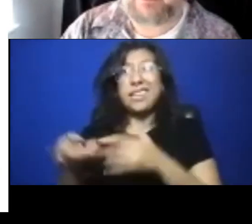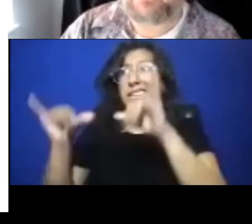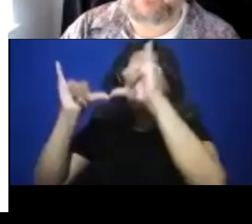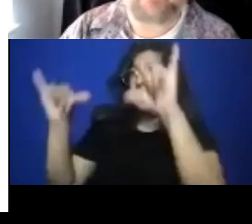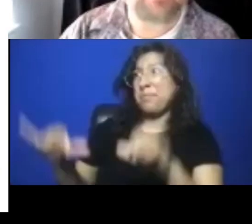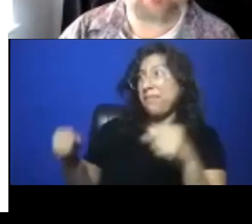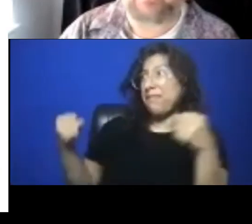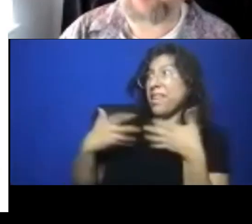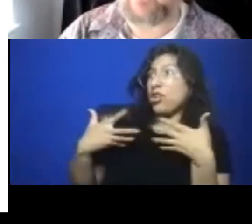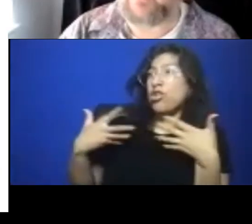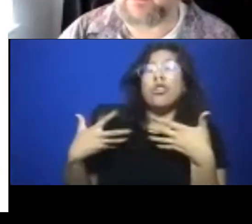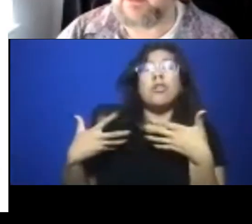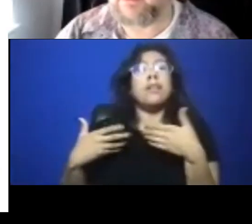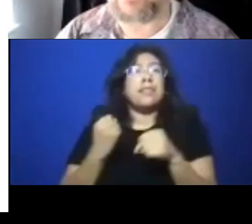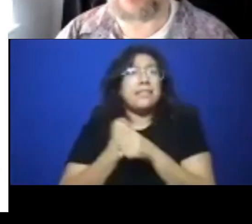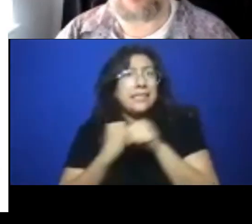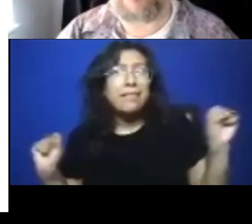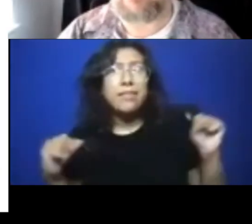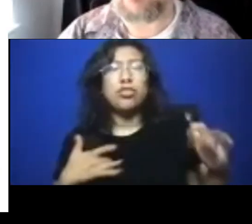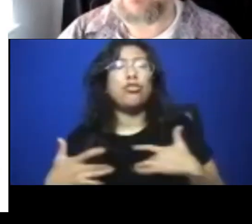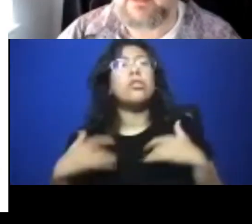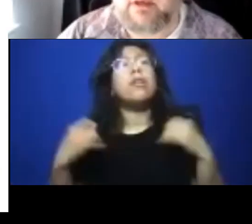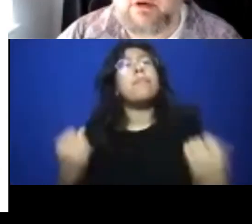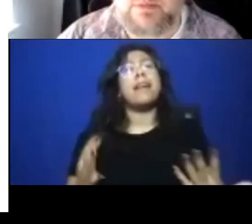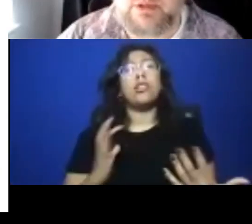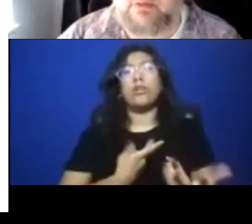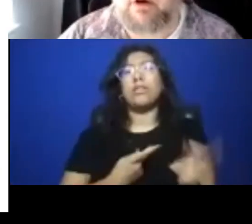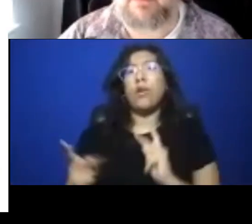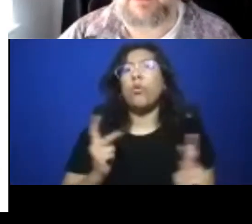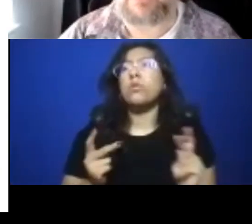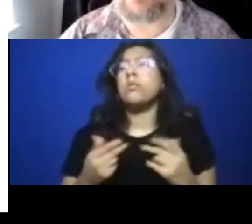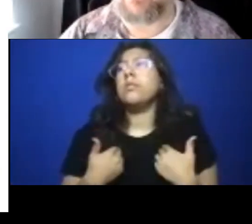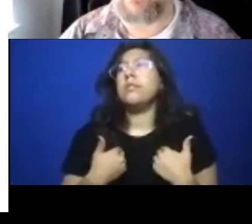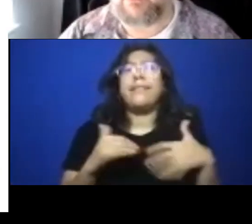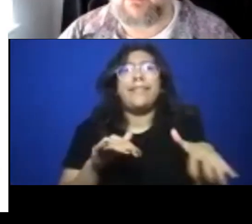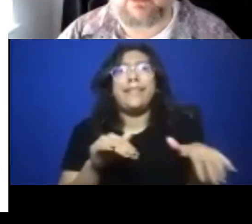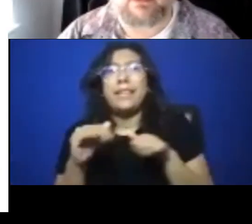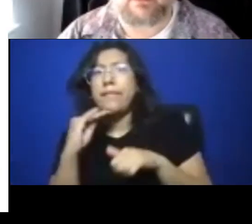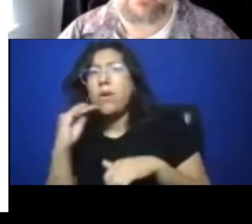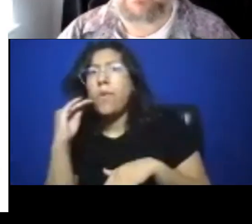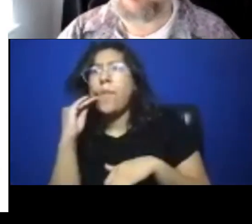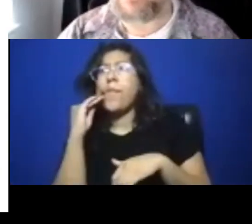Many trans folks are really feeling concerned about leaving their homes or apartments, going to work,